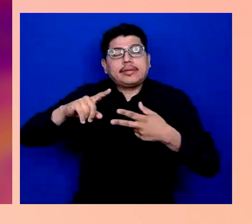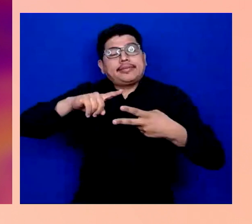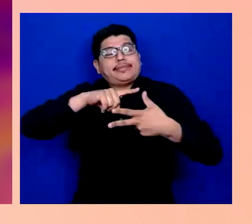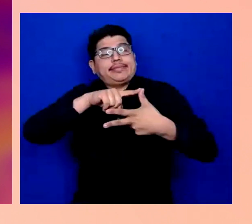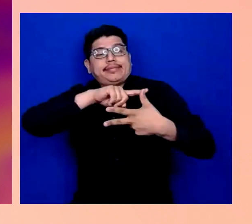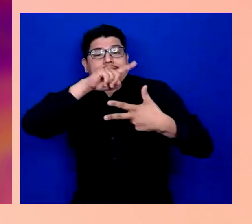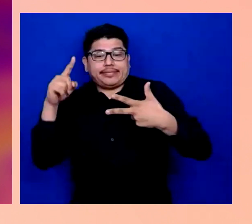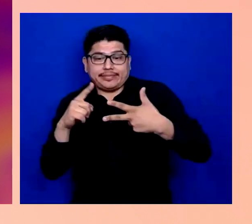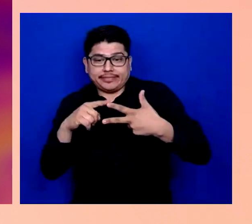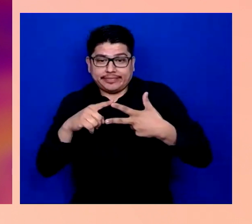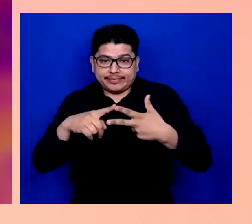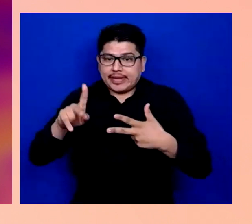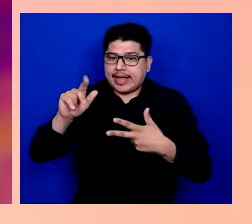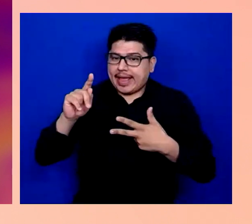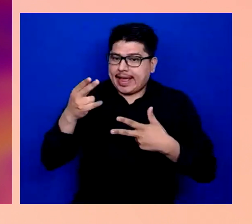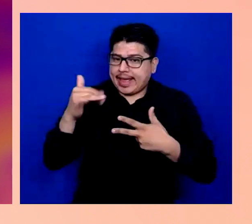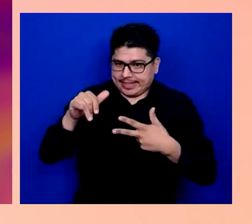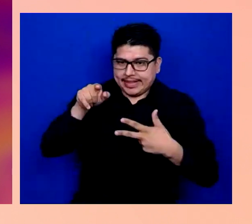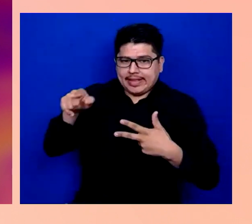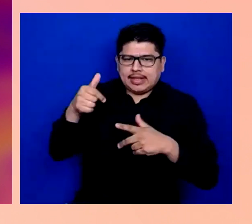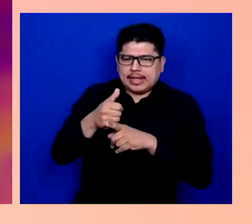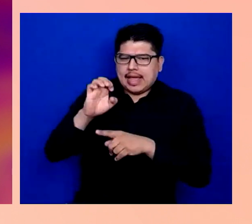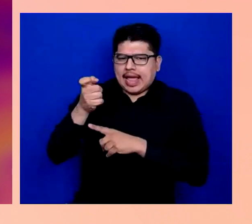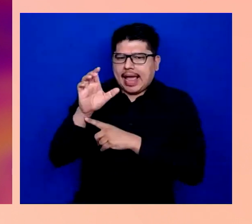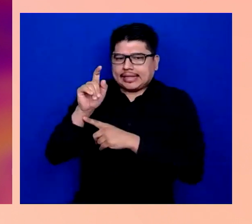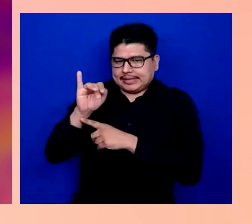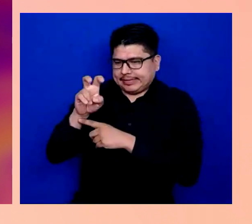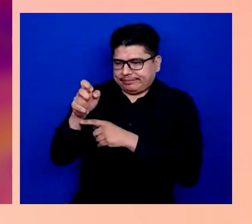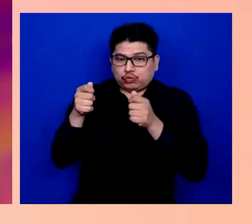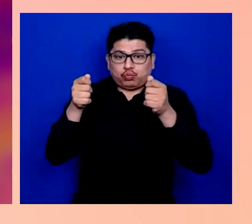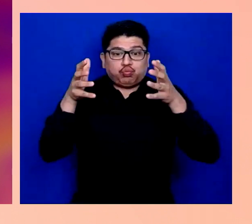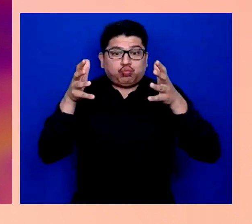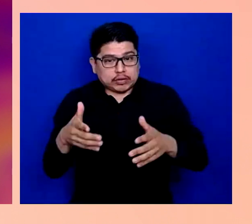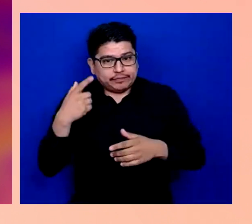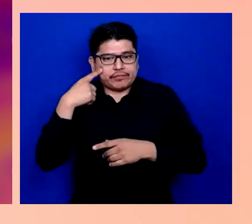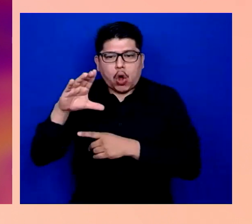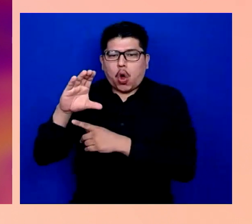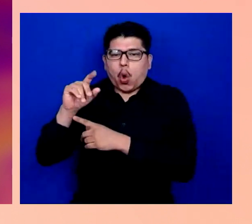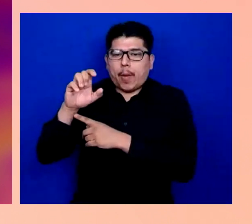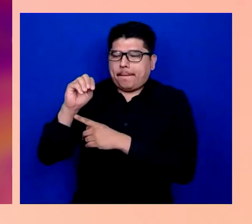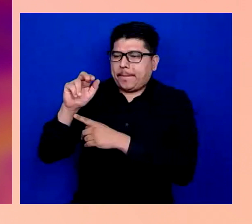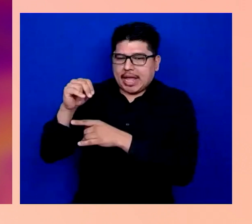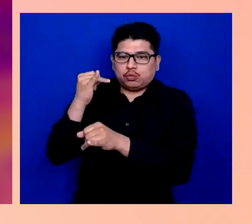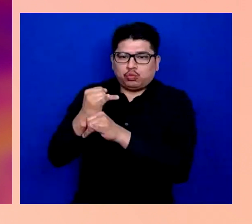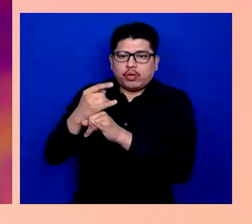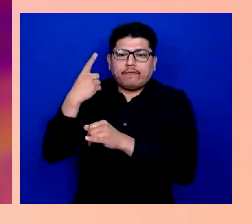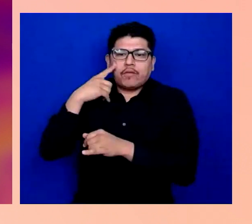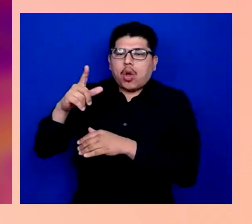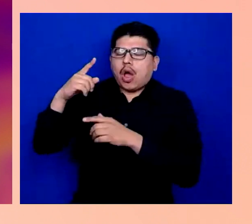the Coleman Institute for Cognitive Disabilities and professor of bioengineering at University of Colorado.